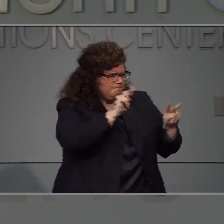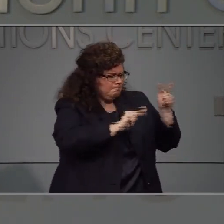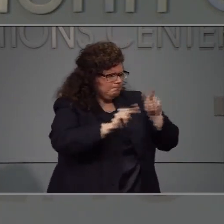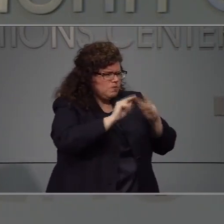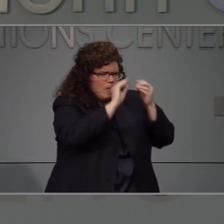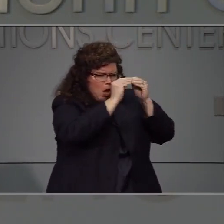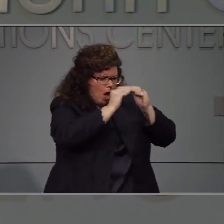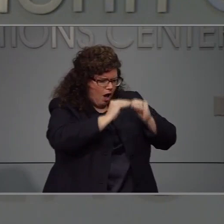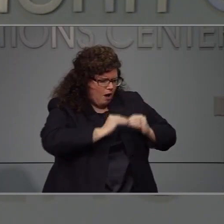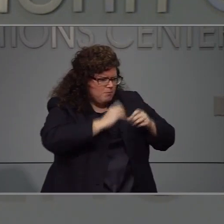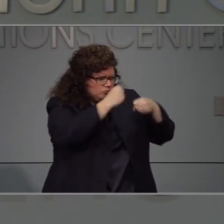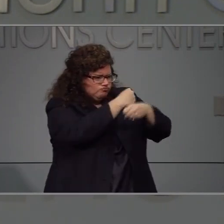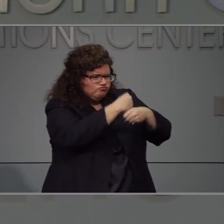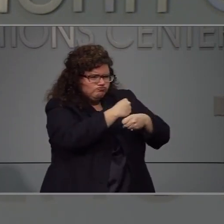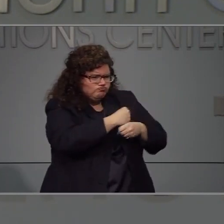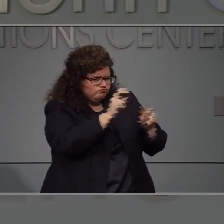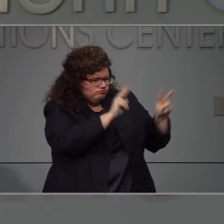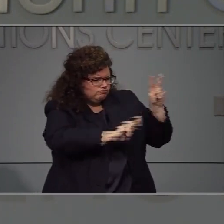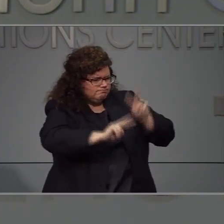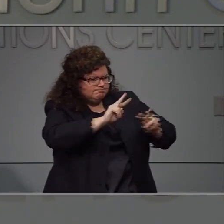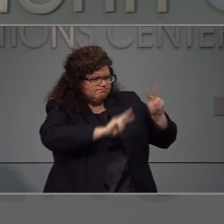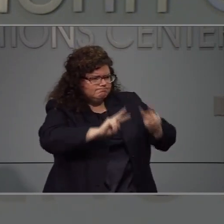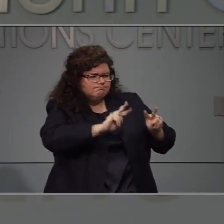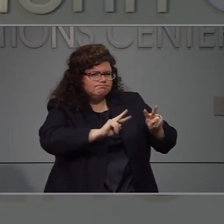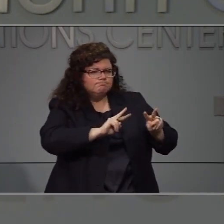LOOK AT THE DATA TO SEE WHERE